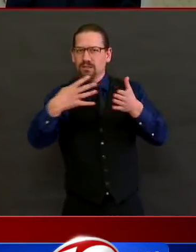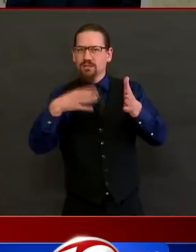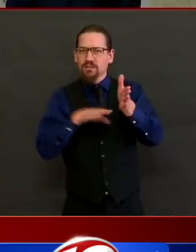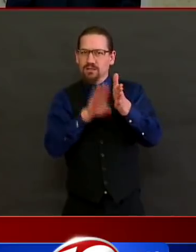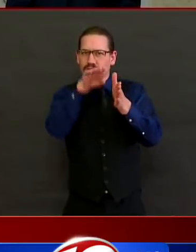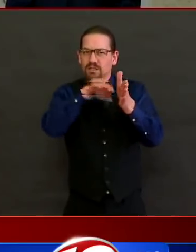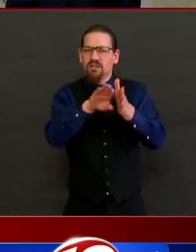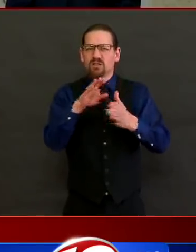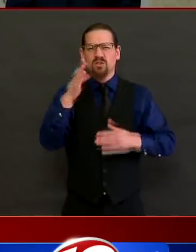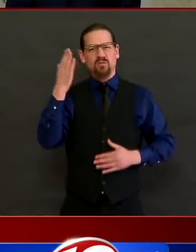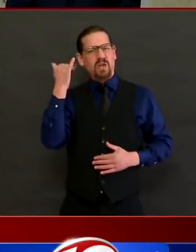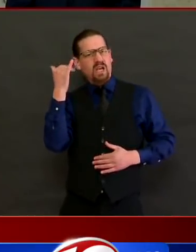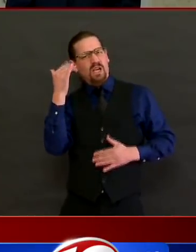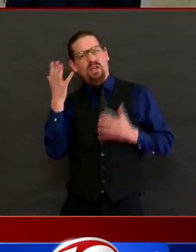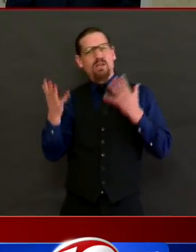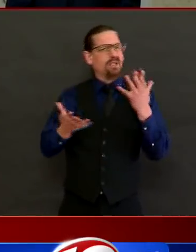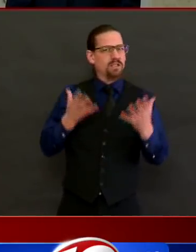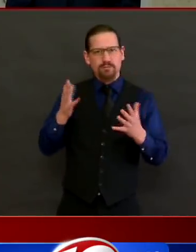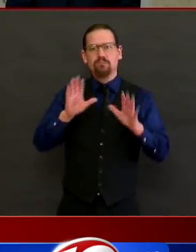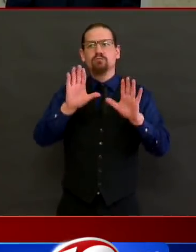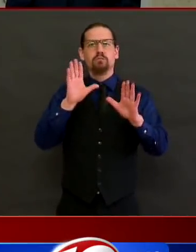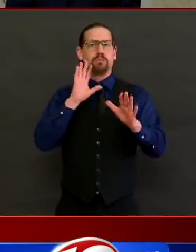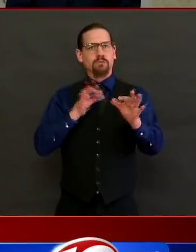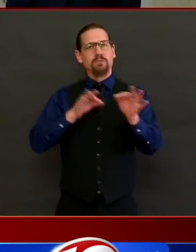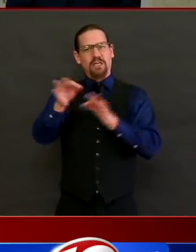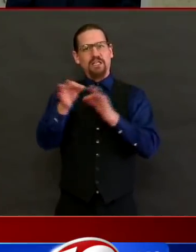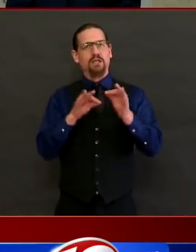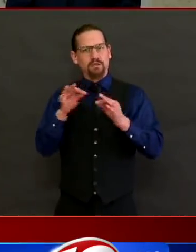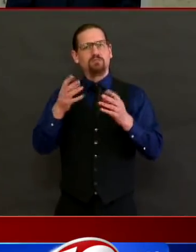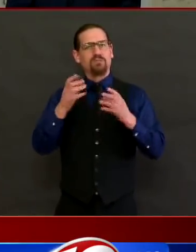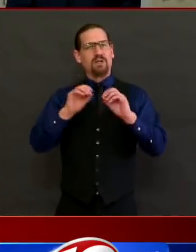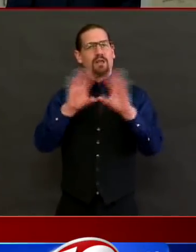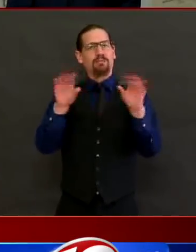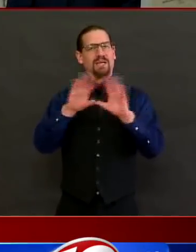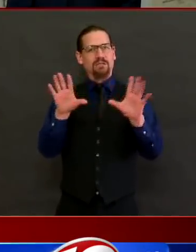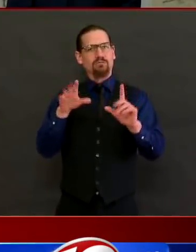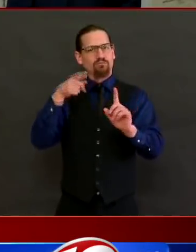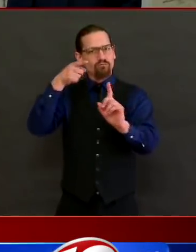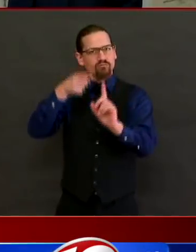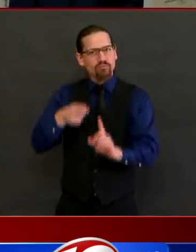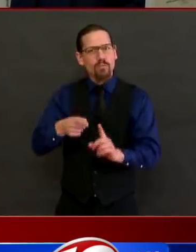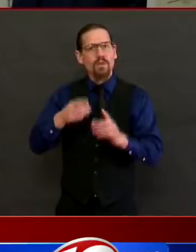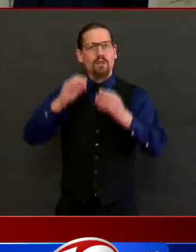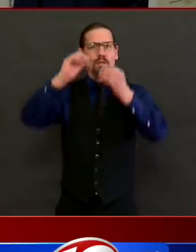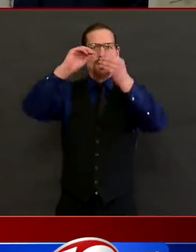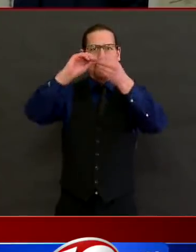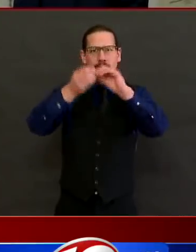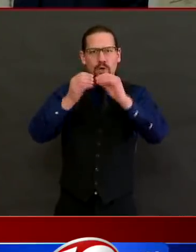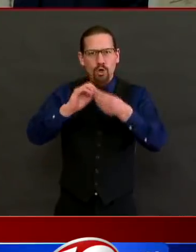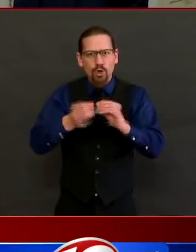DOES IT LOOK LIKE? WHAT IS THE TRACK, ETC. I THOUGHT TODAY THAT I WOULD